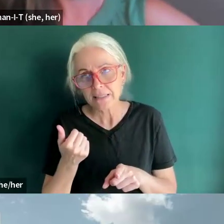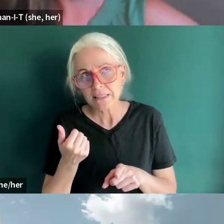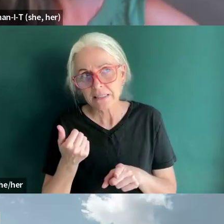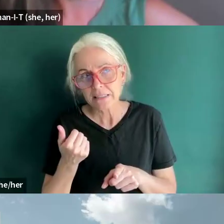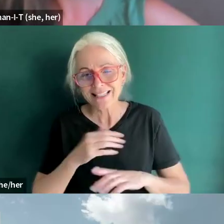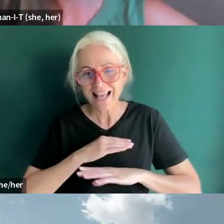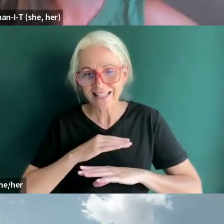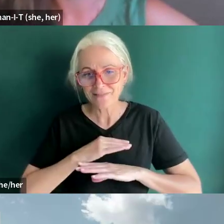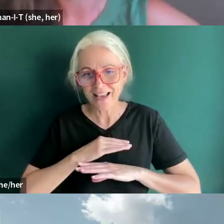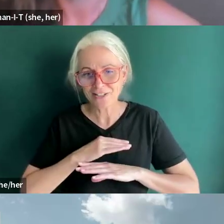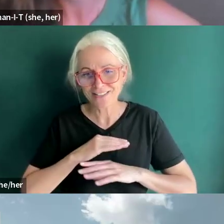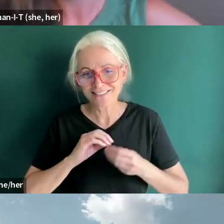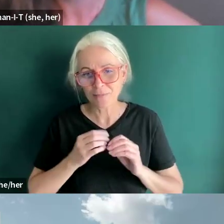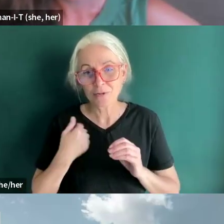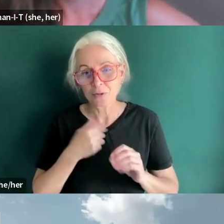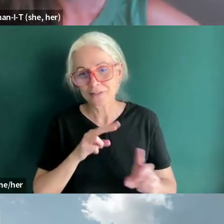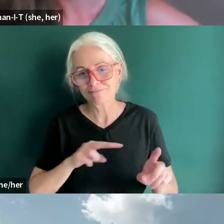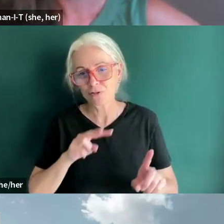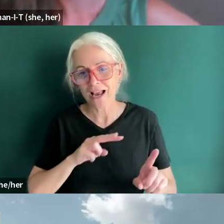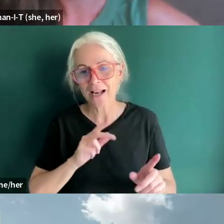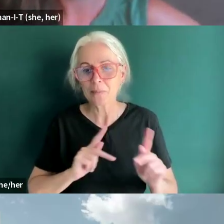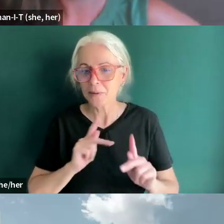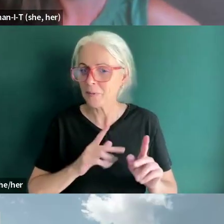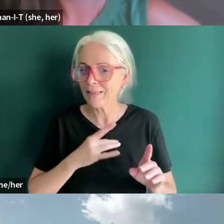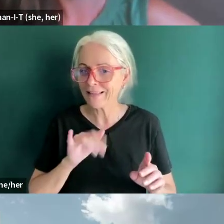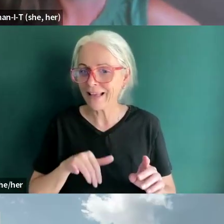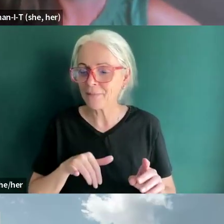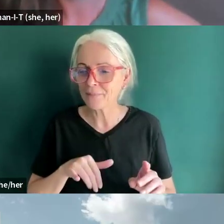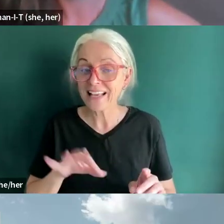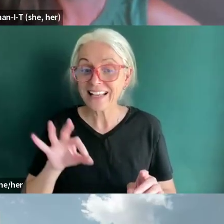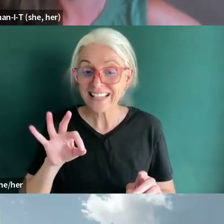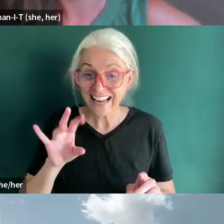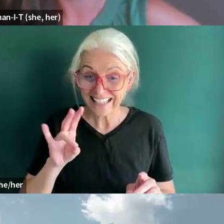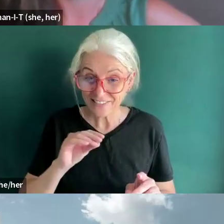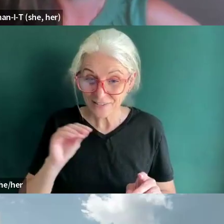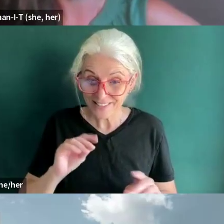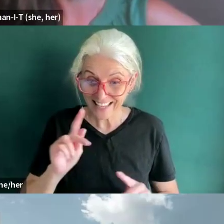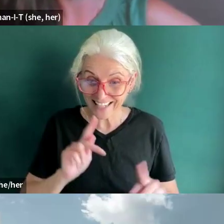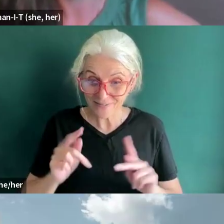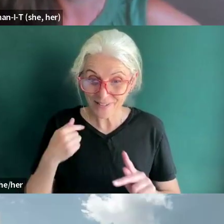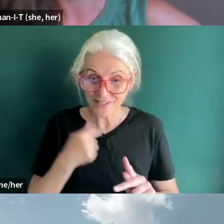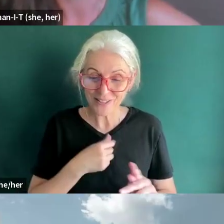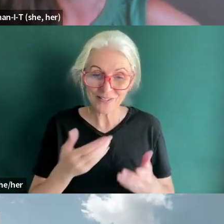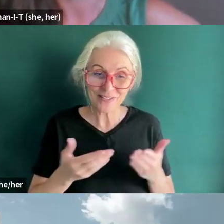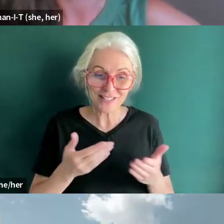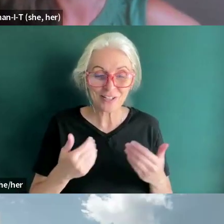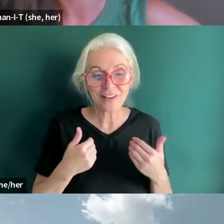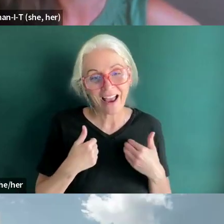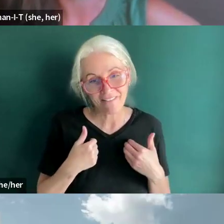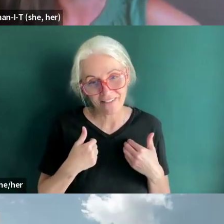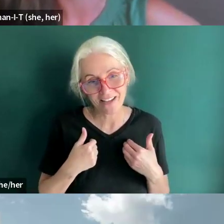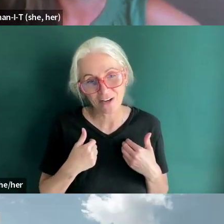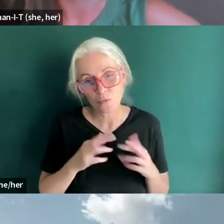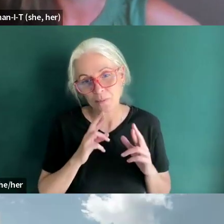satisfaction signals that we track. Over 97% of people that we serve have reported that they're